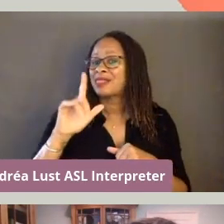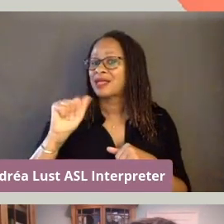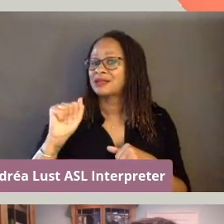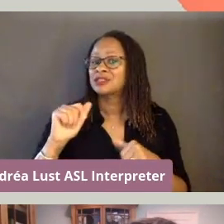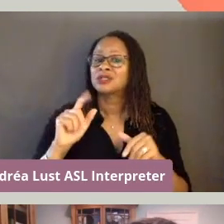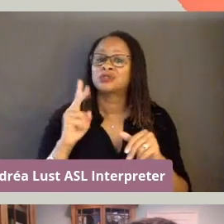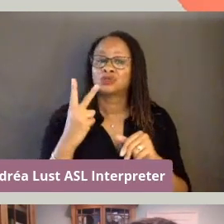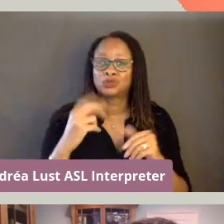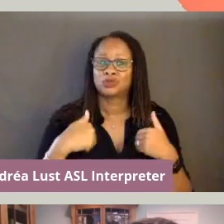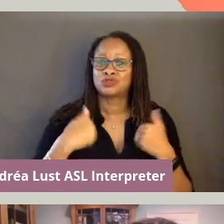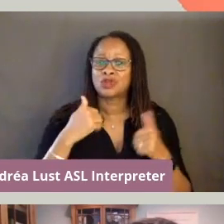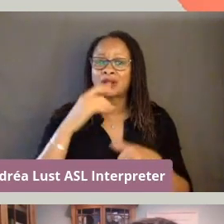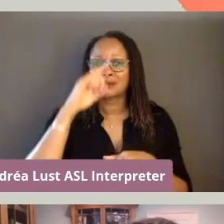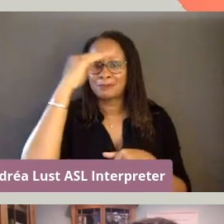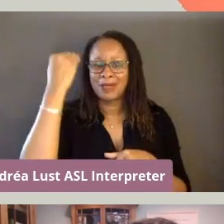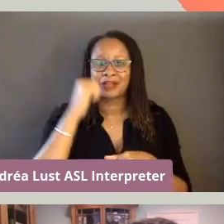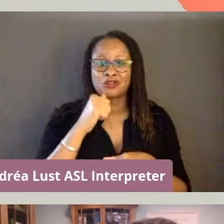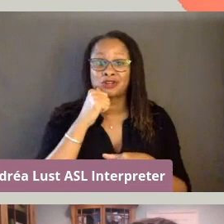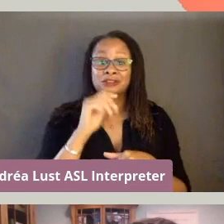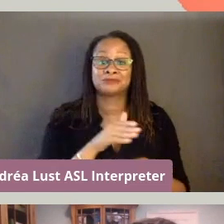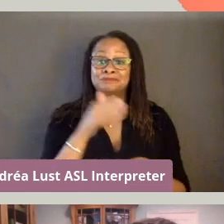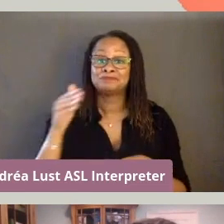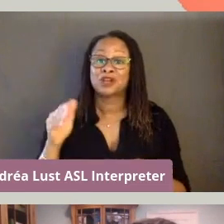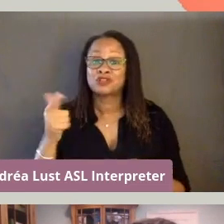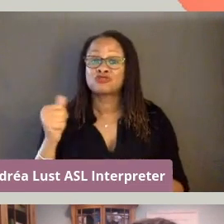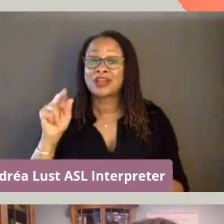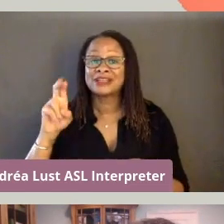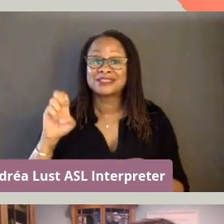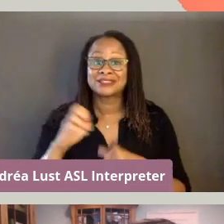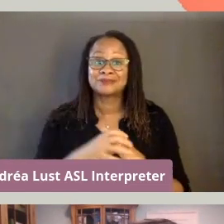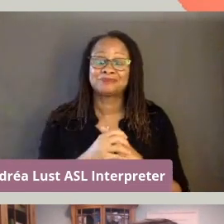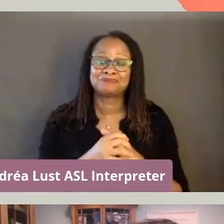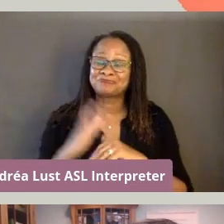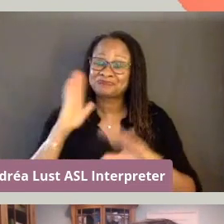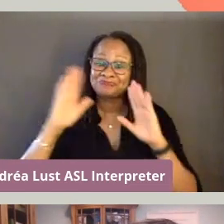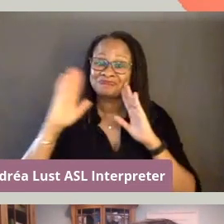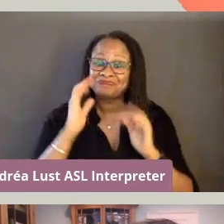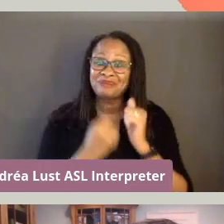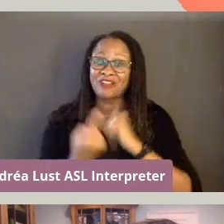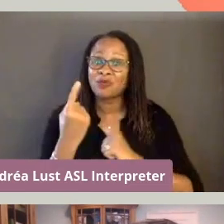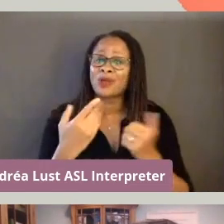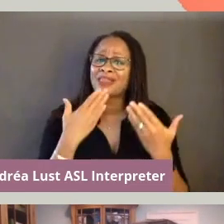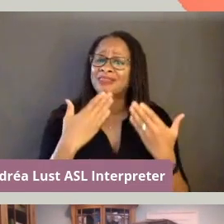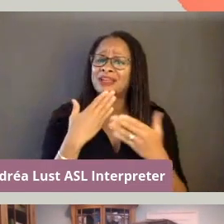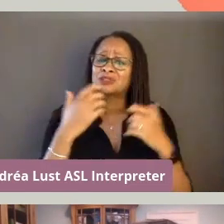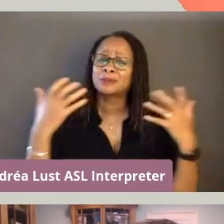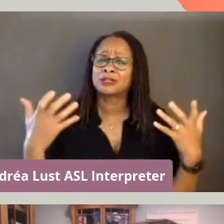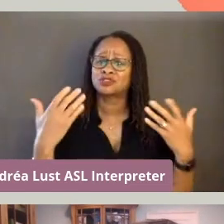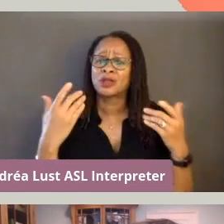Thank you, Ashley. Grace, you wanna go next? Sure, hi everybody, thanks so much for coming.